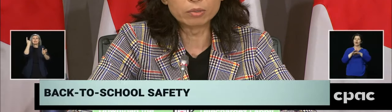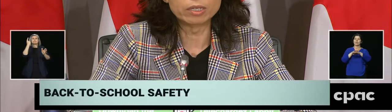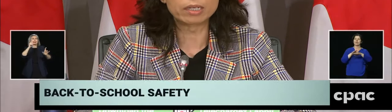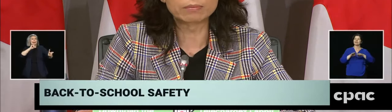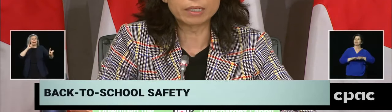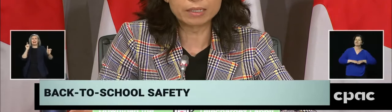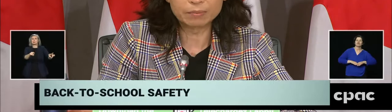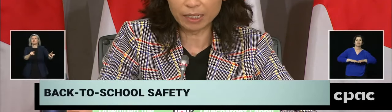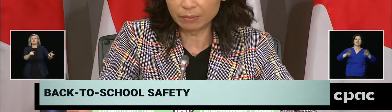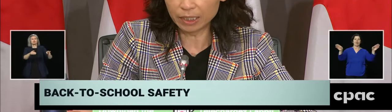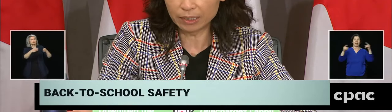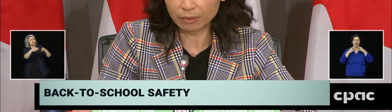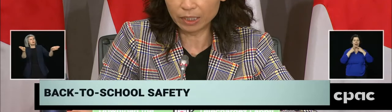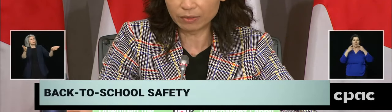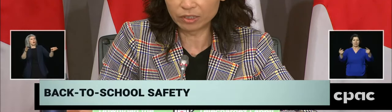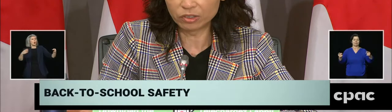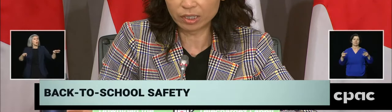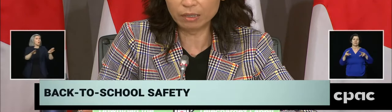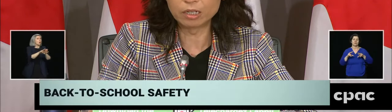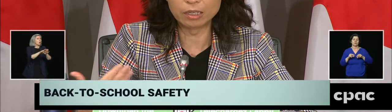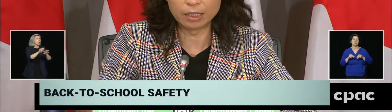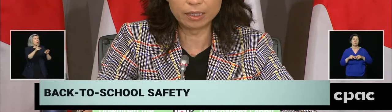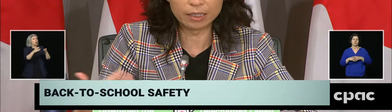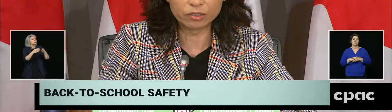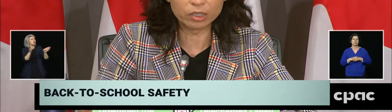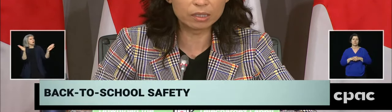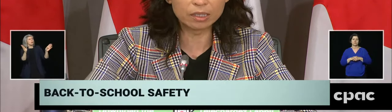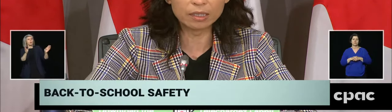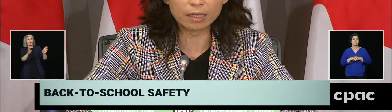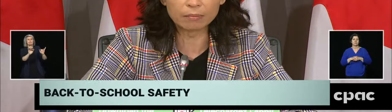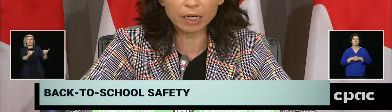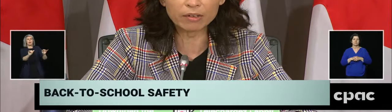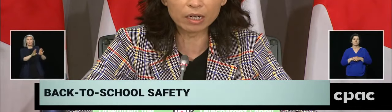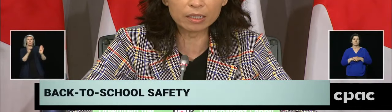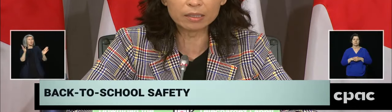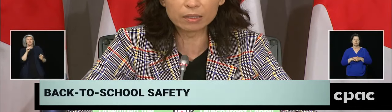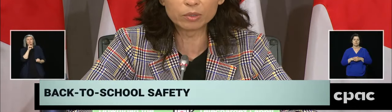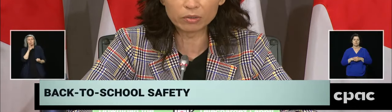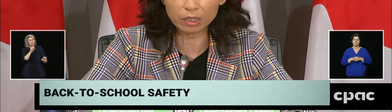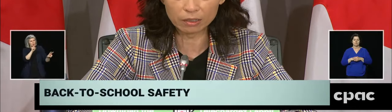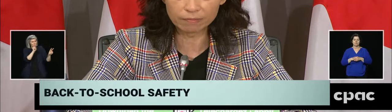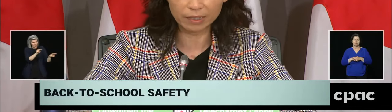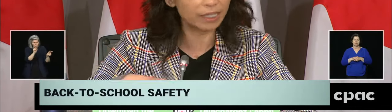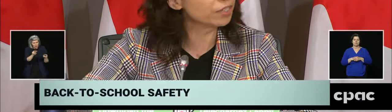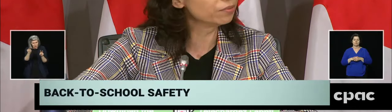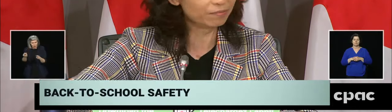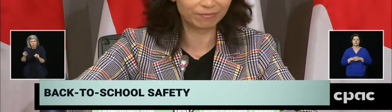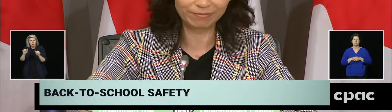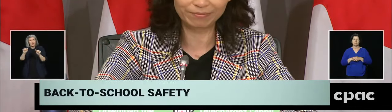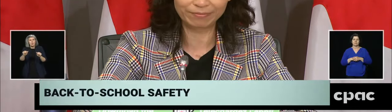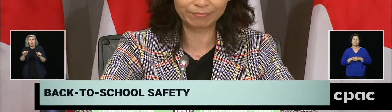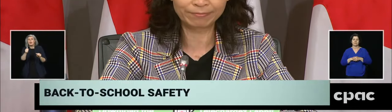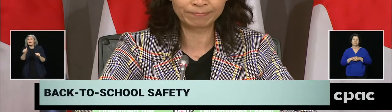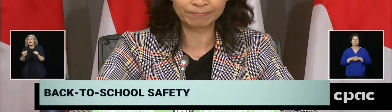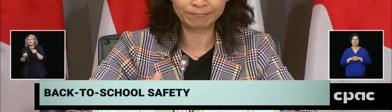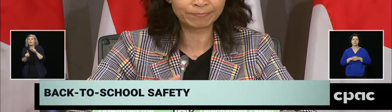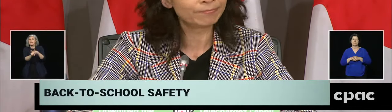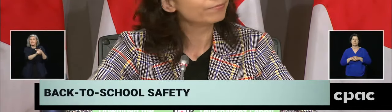WOULD BE A COLLABORATIVE RESPONSE AND LEARNING FROM EACH OF THE -- AND THE MOST IMPORTANT THING ABOUT THIS PANDEMIC IS THAT WE HAVE TO JUST KEEP